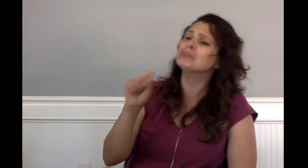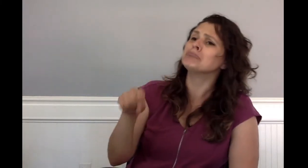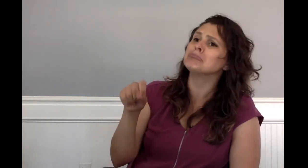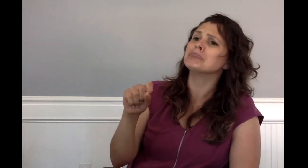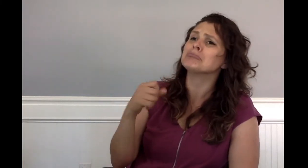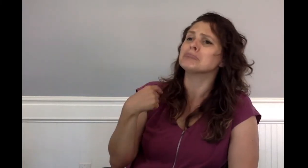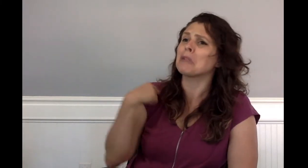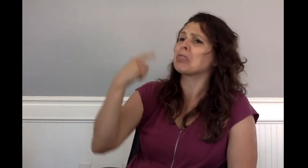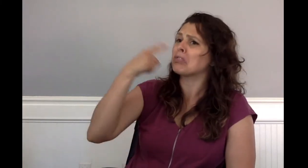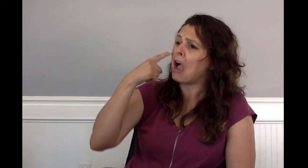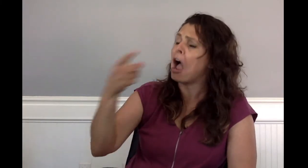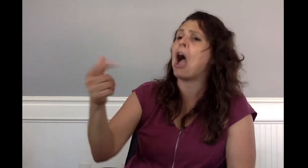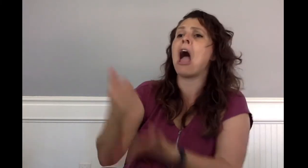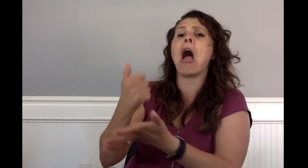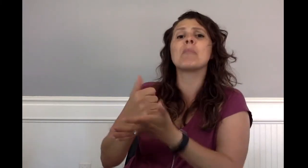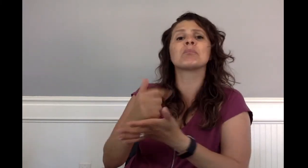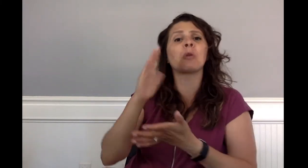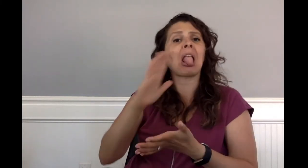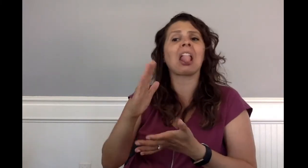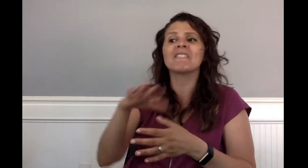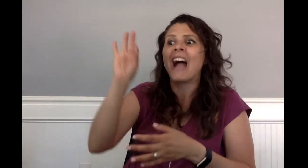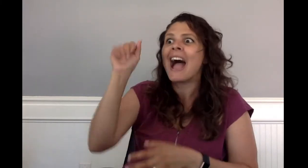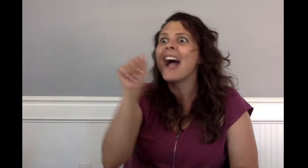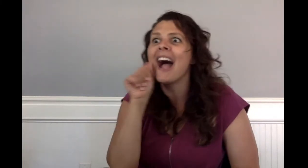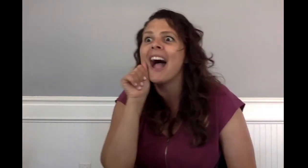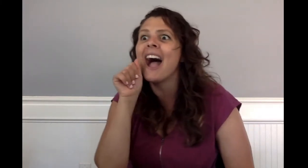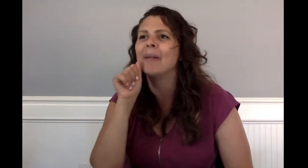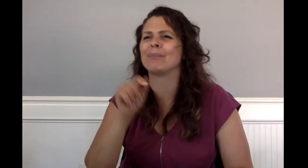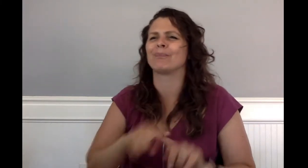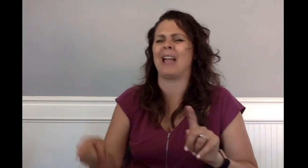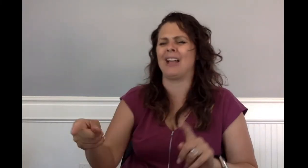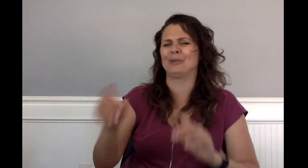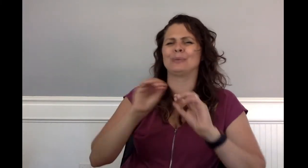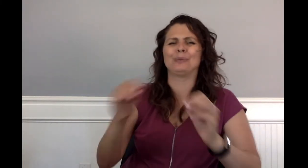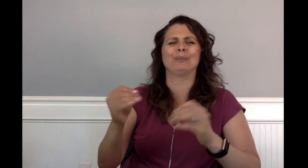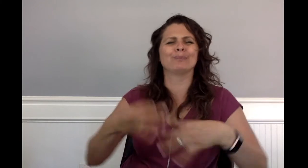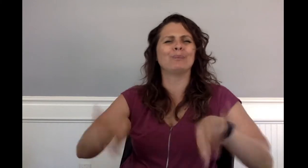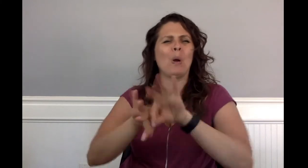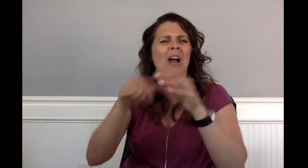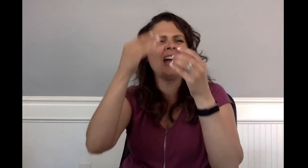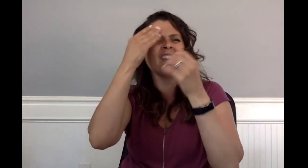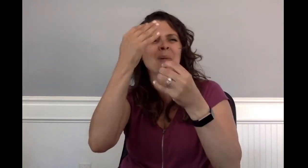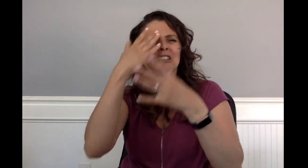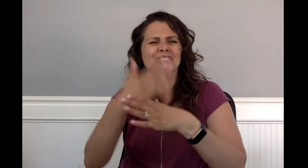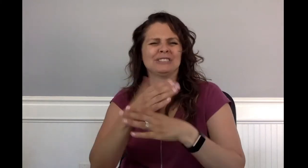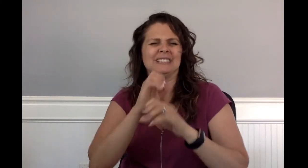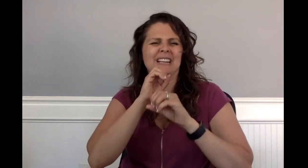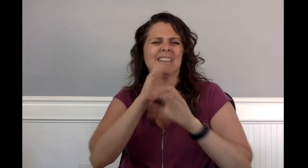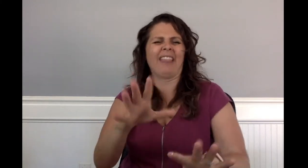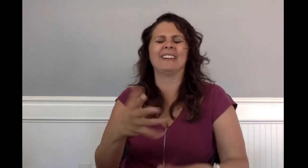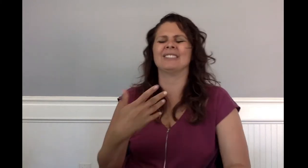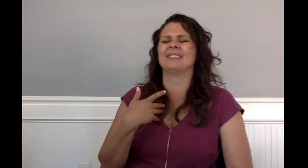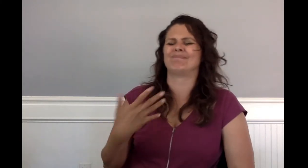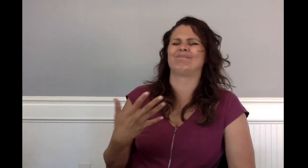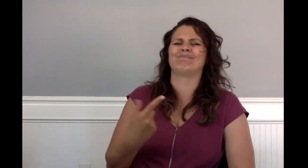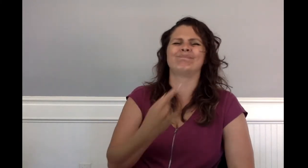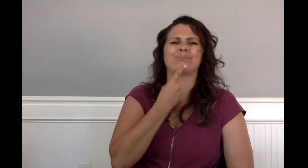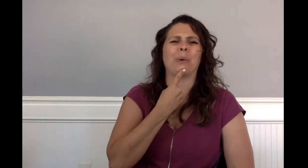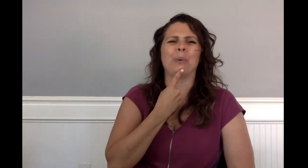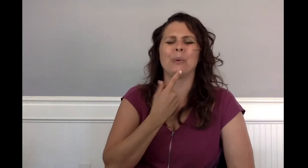Charlie nodded. “I thought she could help us find Aggie. But she didn’t have any vital information."